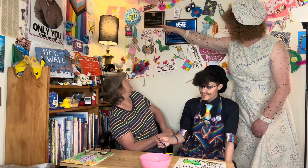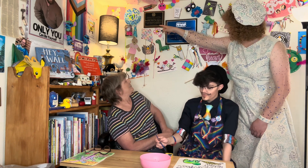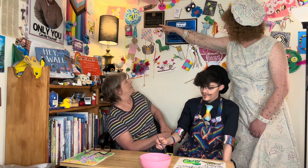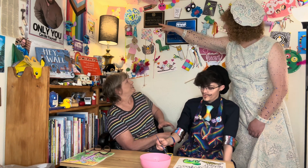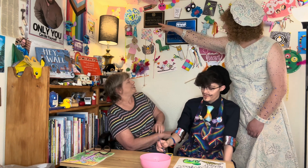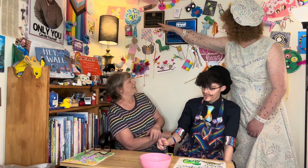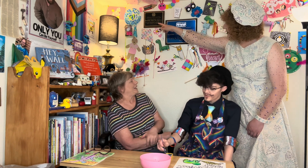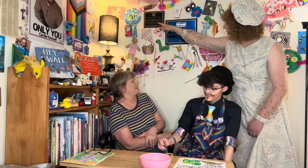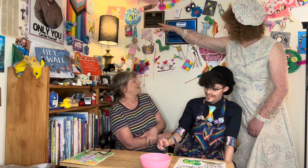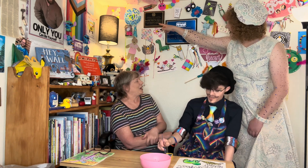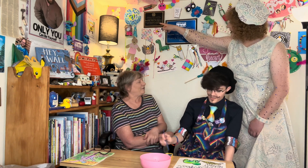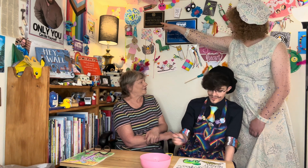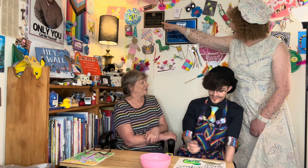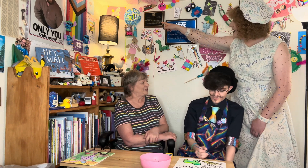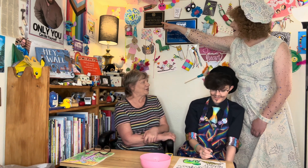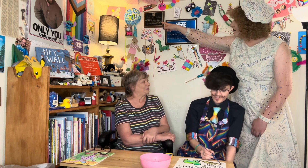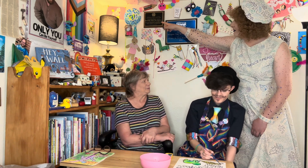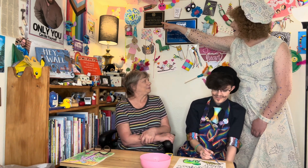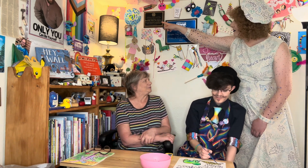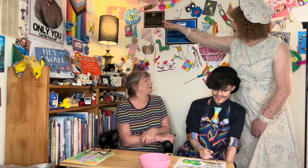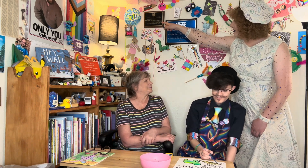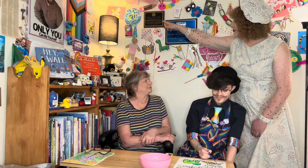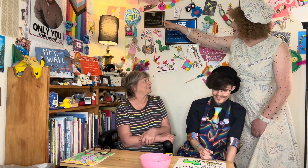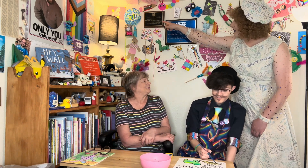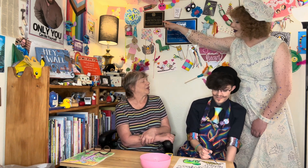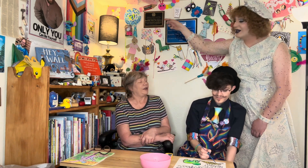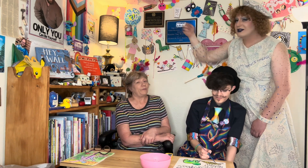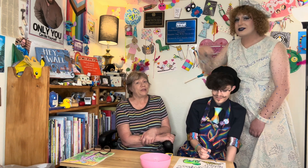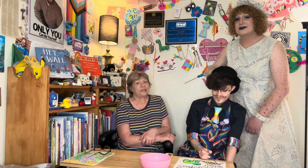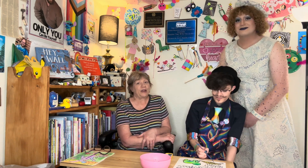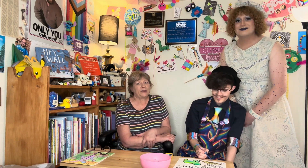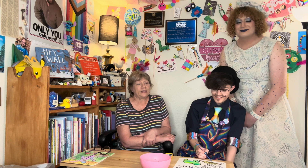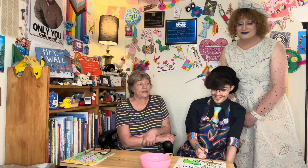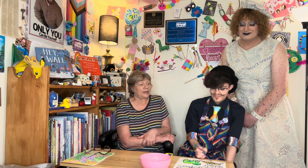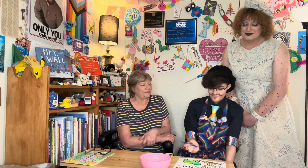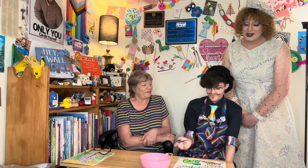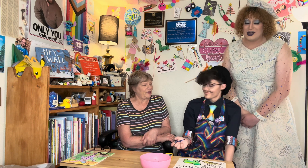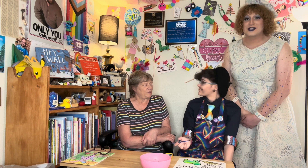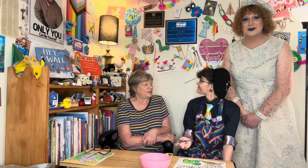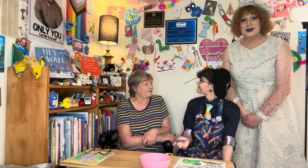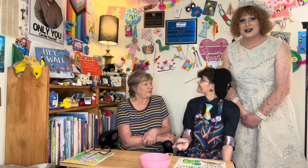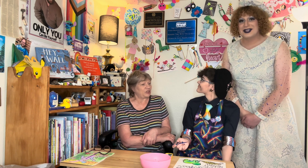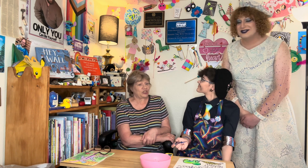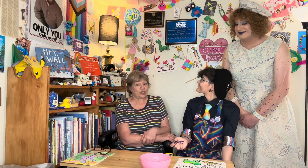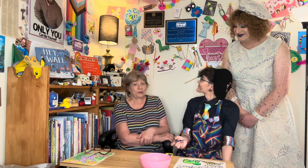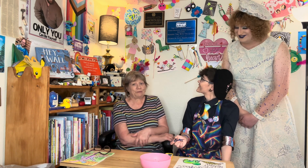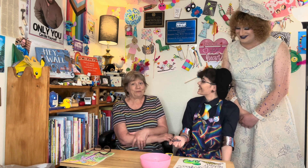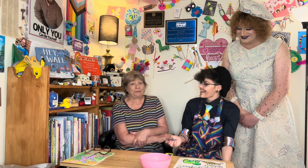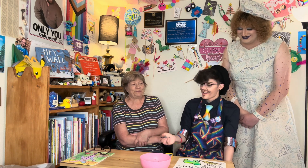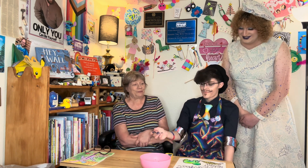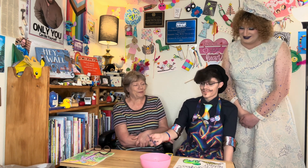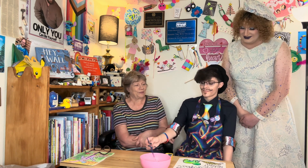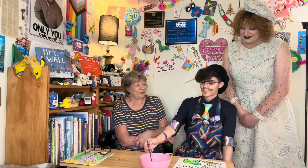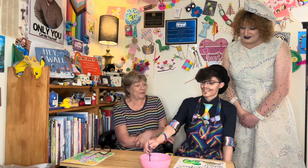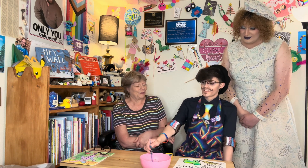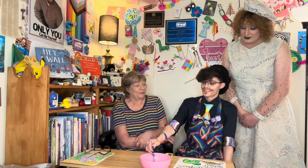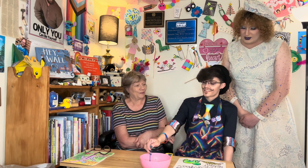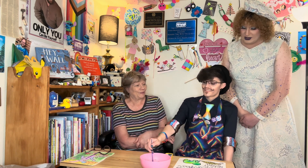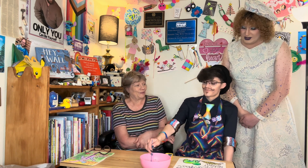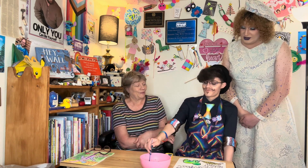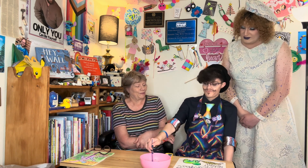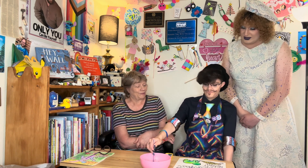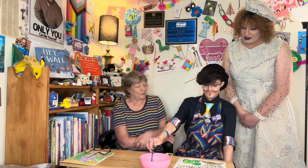similar to watercolor, yeah! CALI: The Mr. Aaron colors. BARB: Mr. Aaron's shirt. KAI: Yeah absolutely. CALI: What are you going to do?